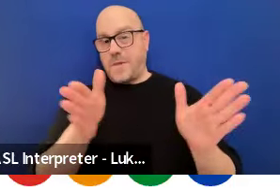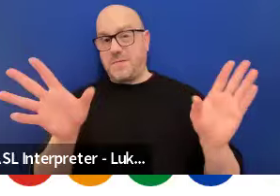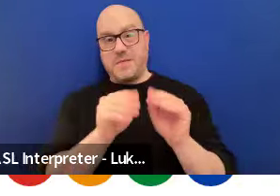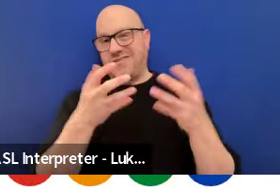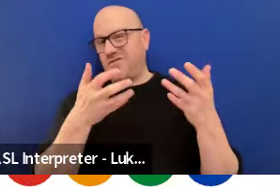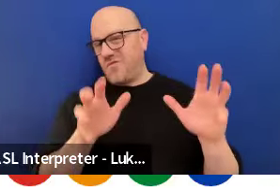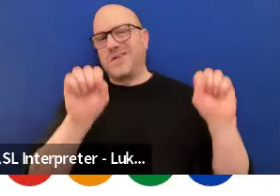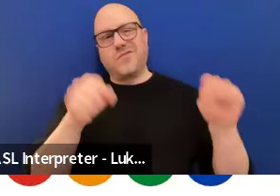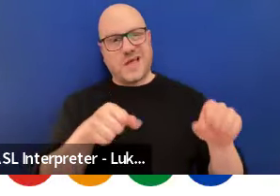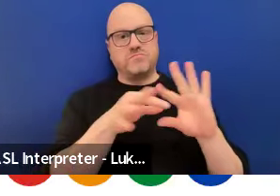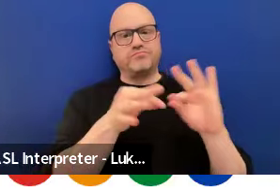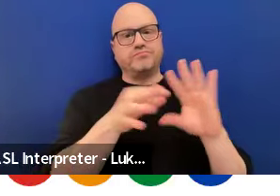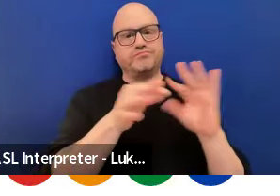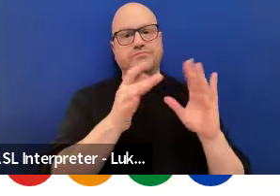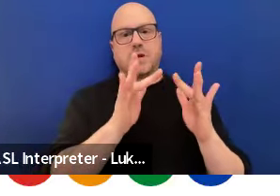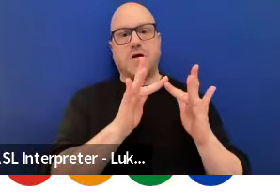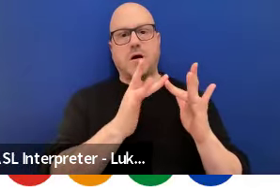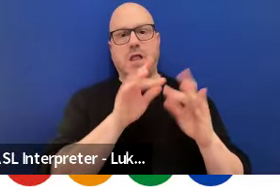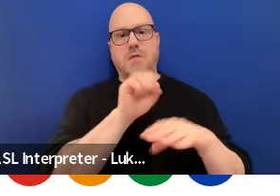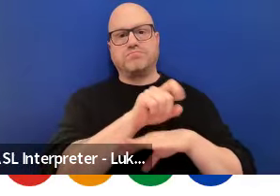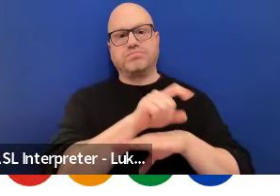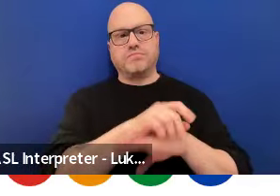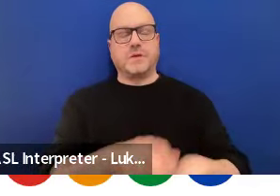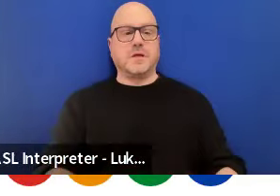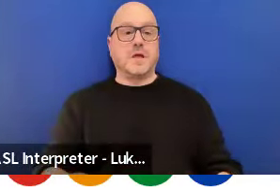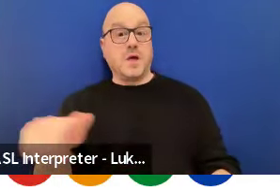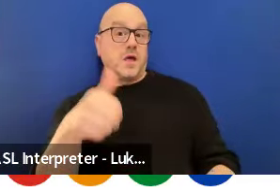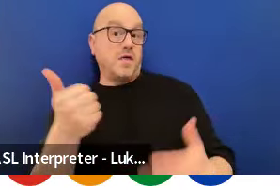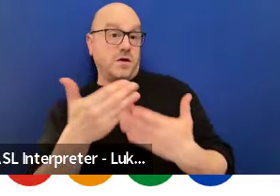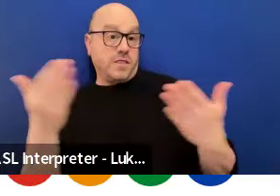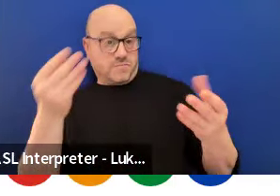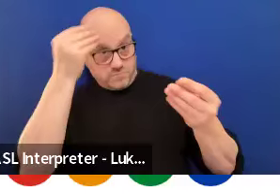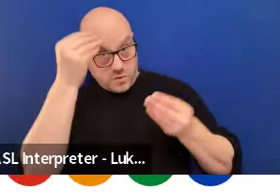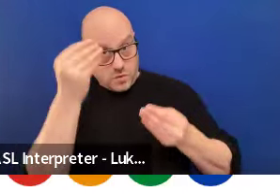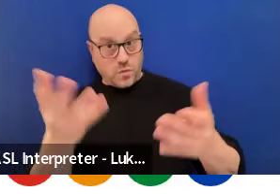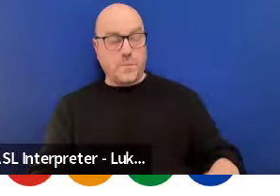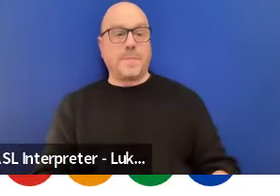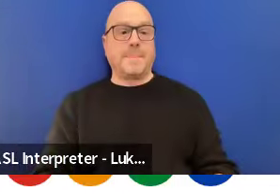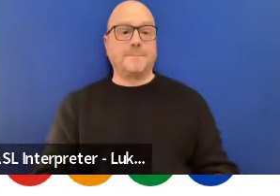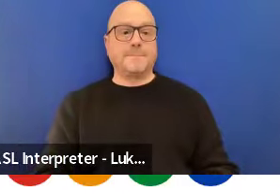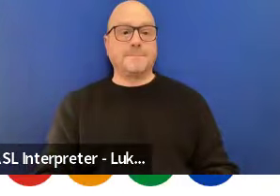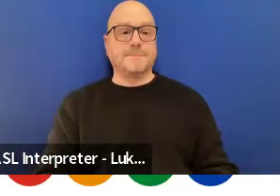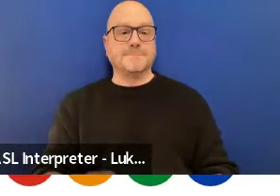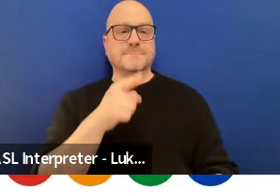AT A PUBLIC MEETING. I JUST HAVE ONE OTHER THING TO PUT